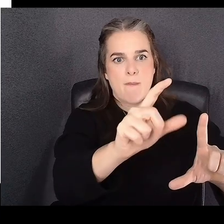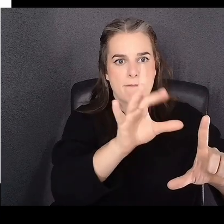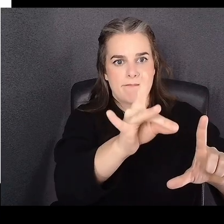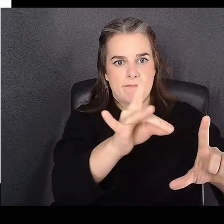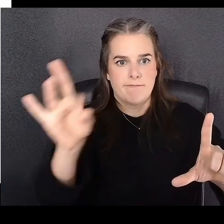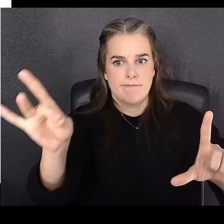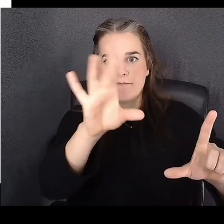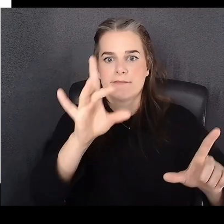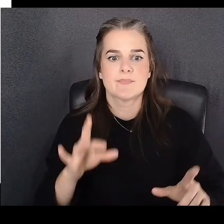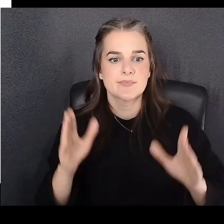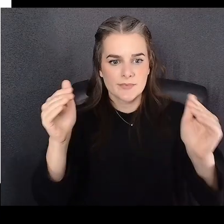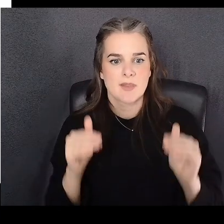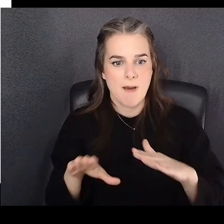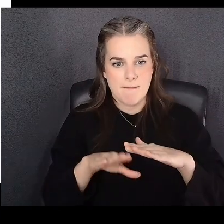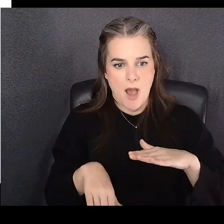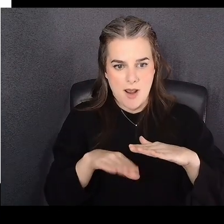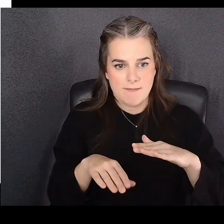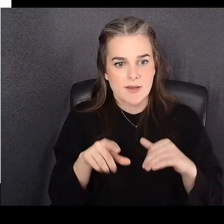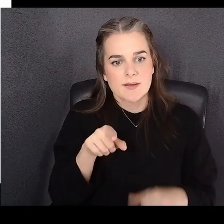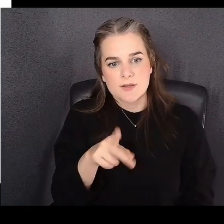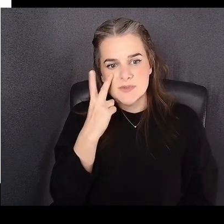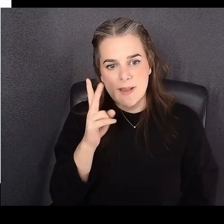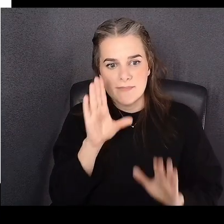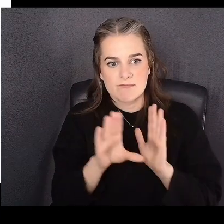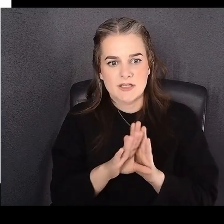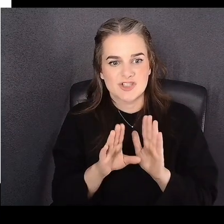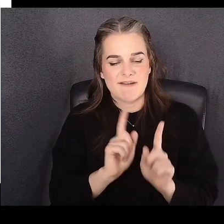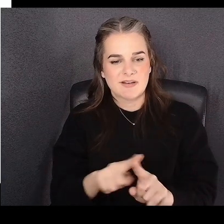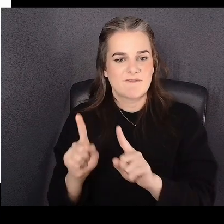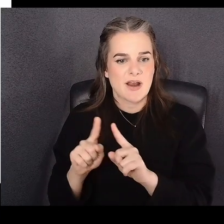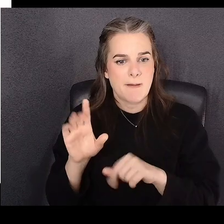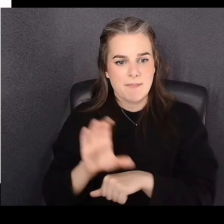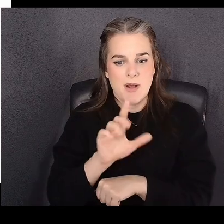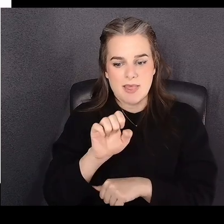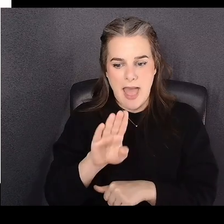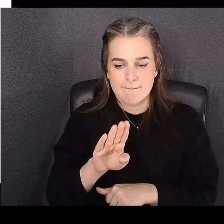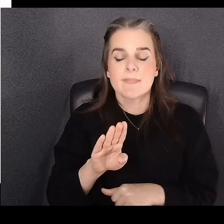So allowing individuals to play Bejeweled on any kind of setup,